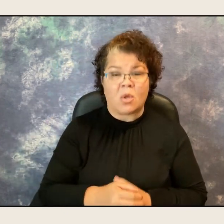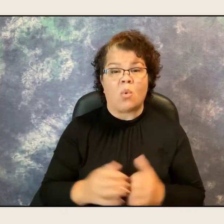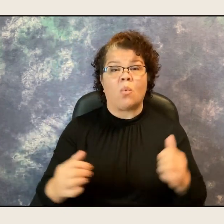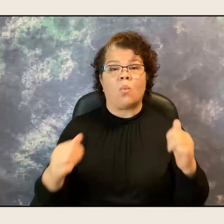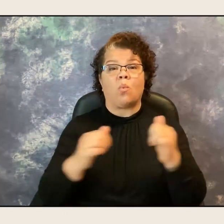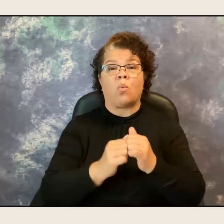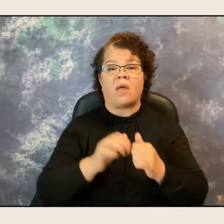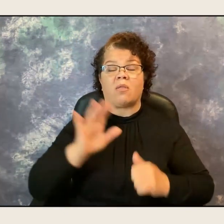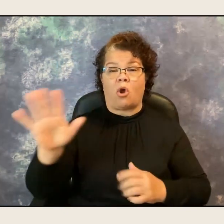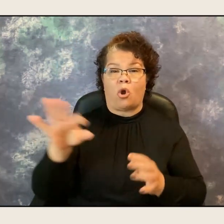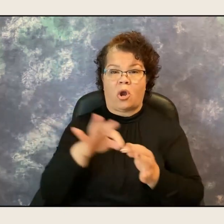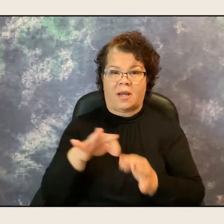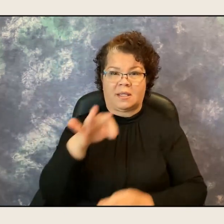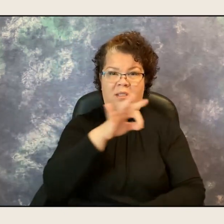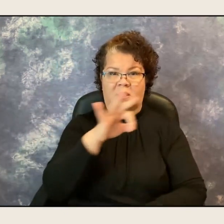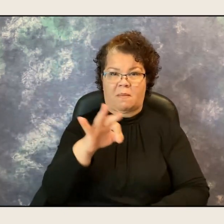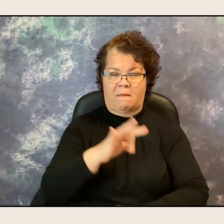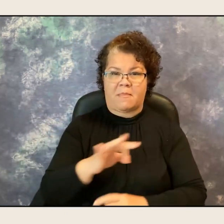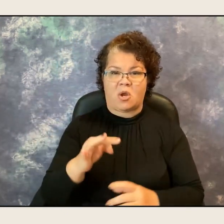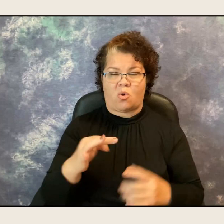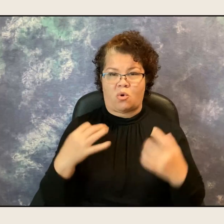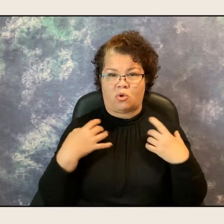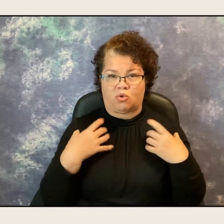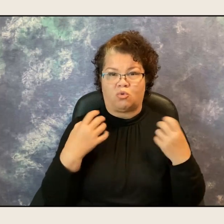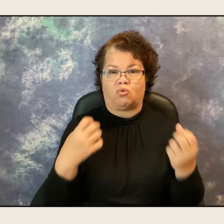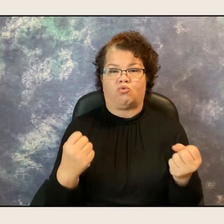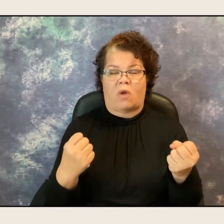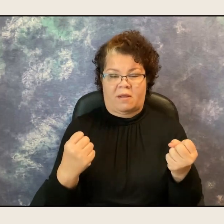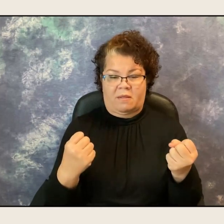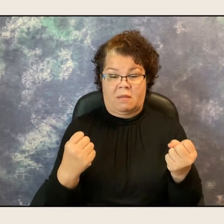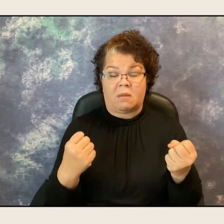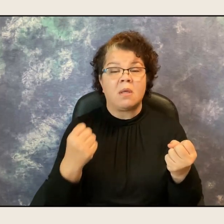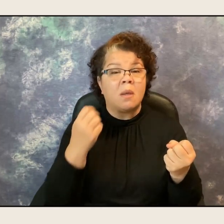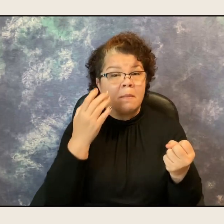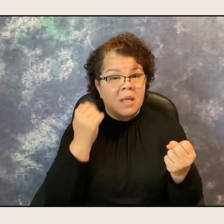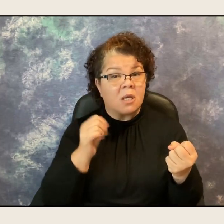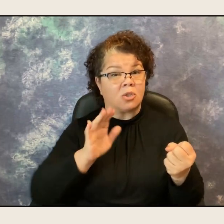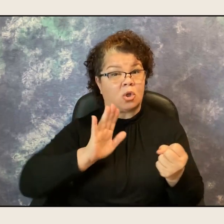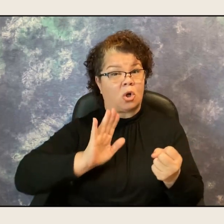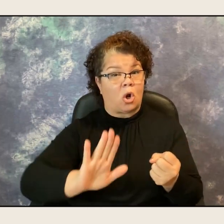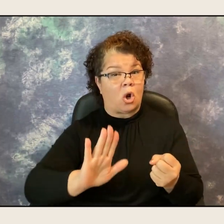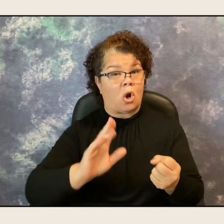And because there were people, her people, were already making this passage